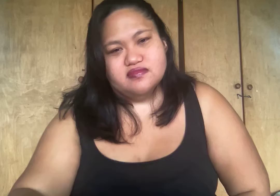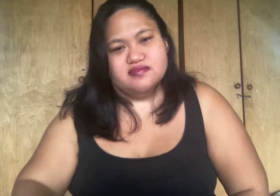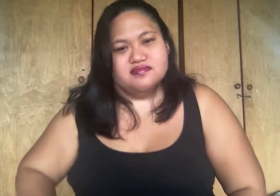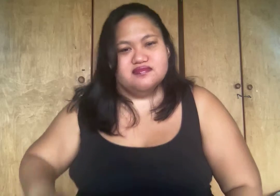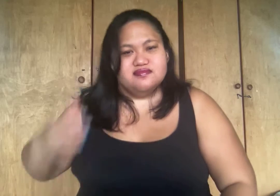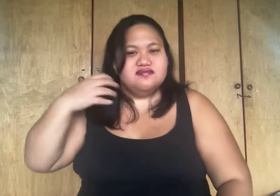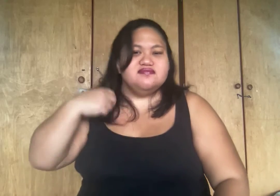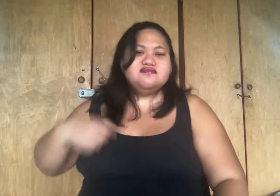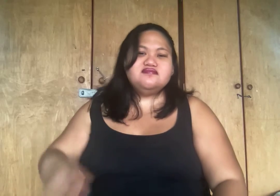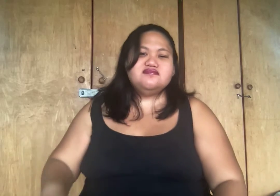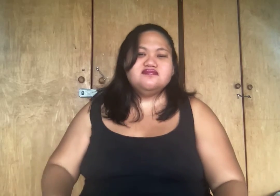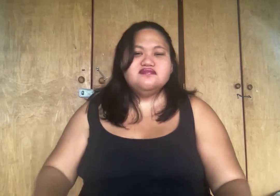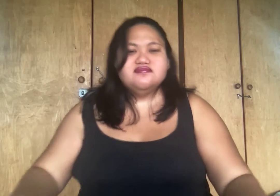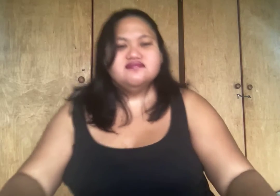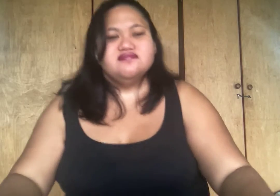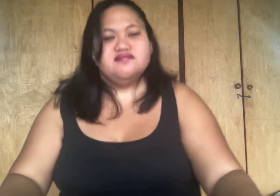... 10, 000 Reason ....